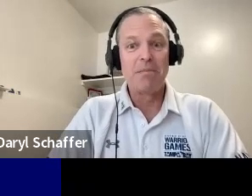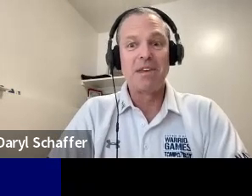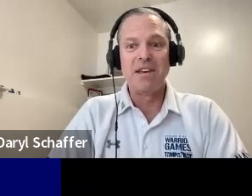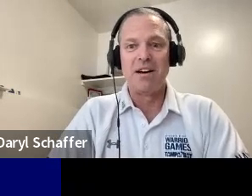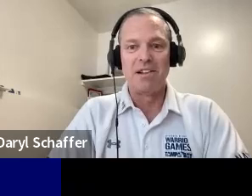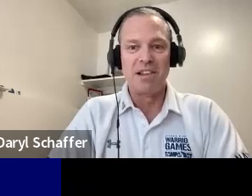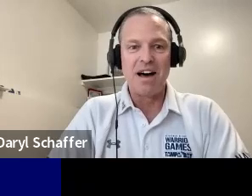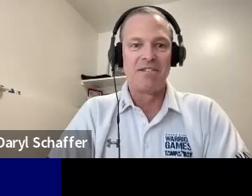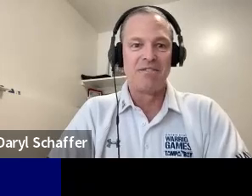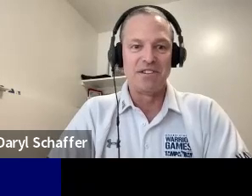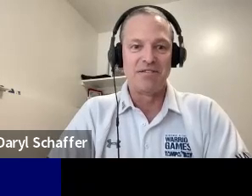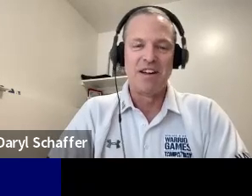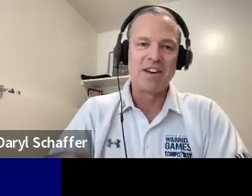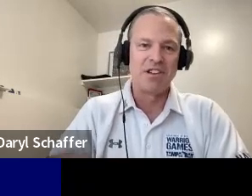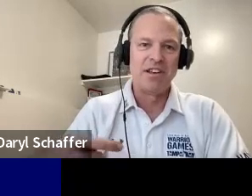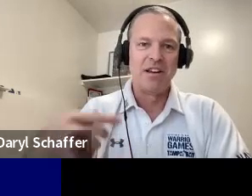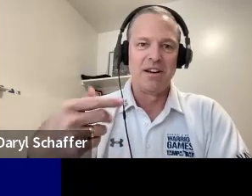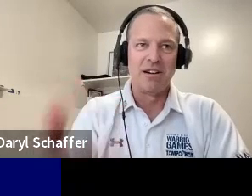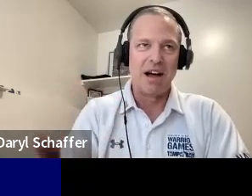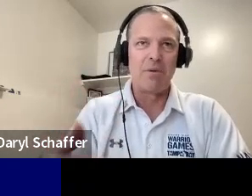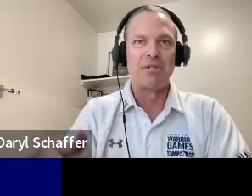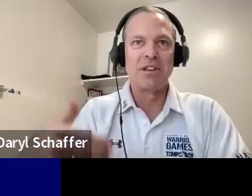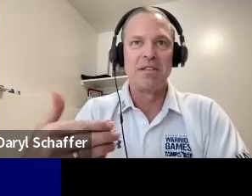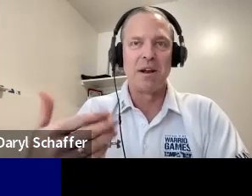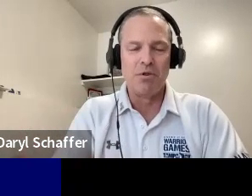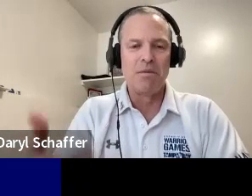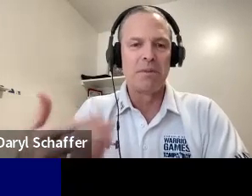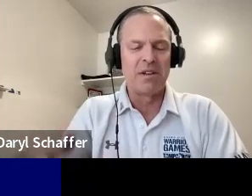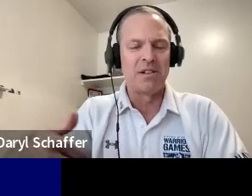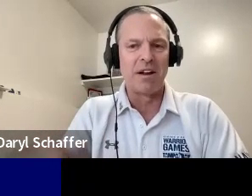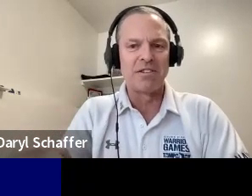can go ahead and unmute their mic and